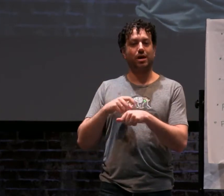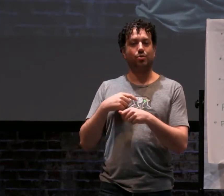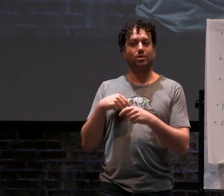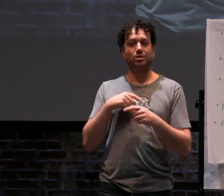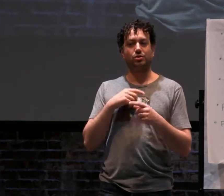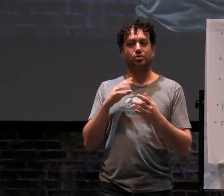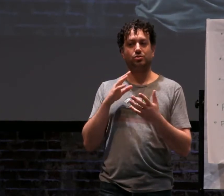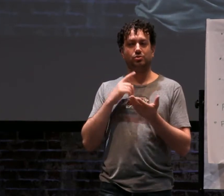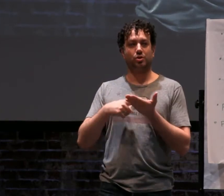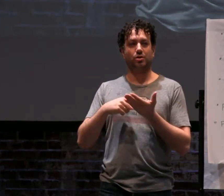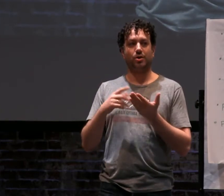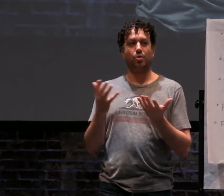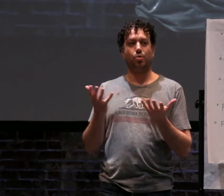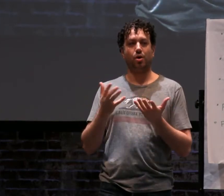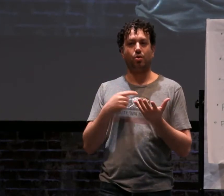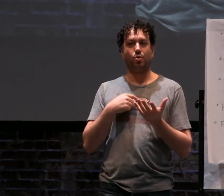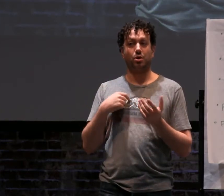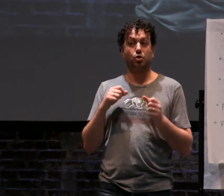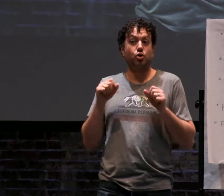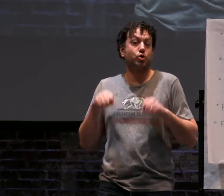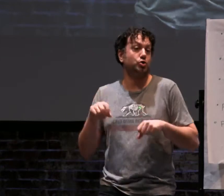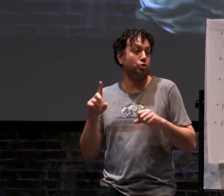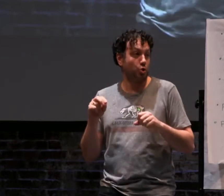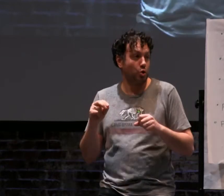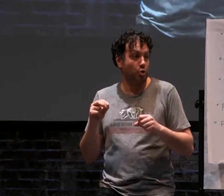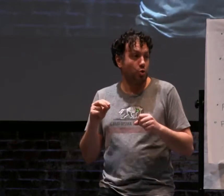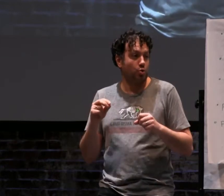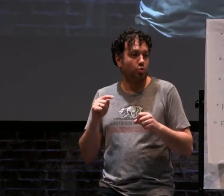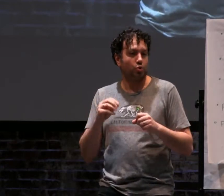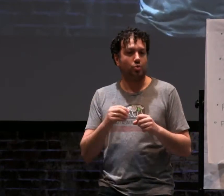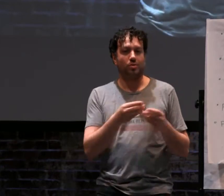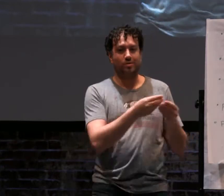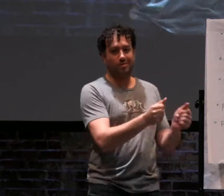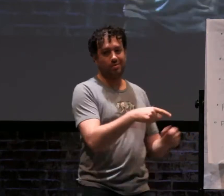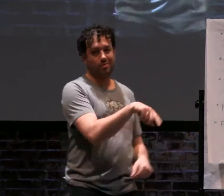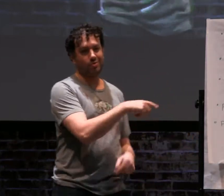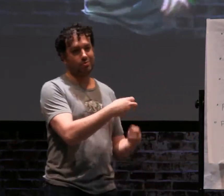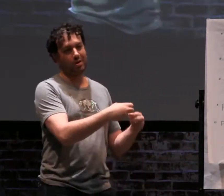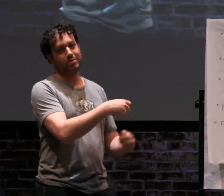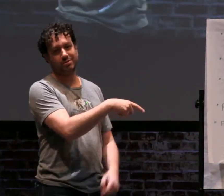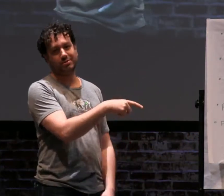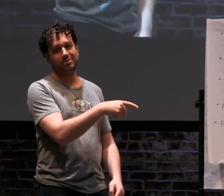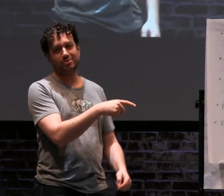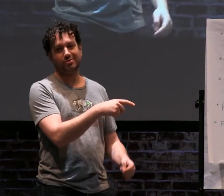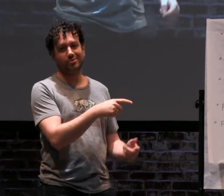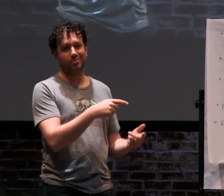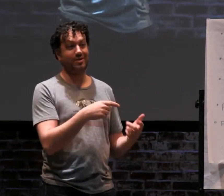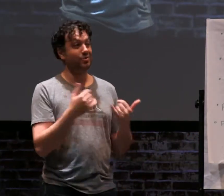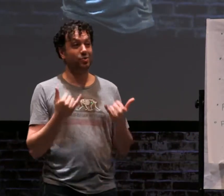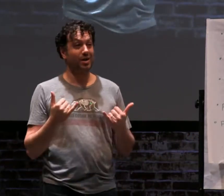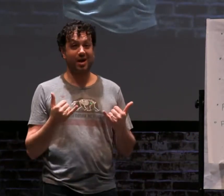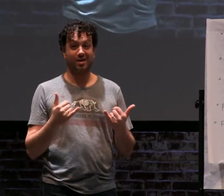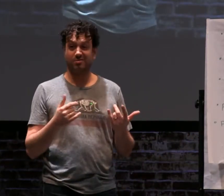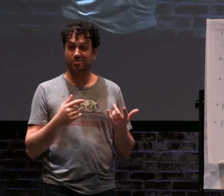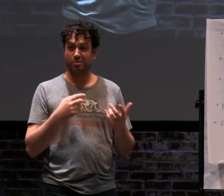it was the first time where we started to really check in to see what it was we could do that would lead to what's happening today.